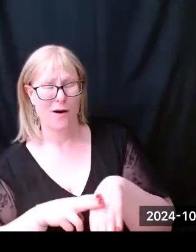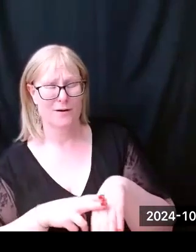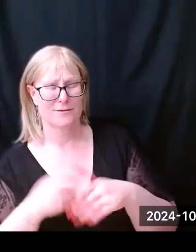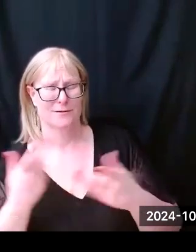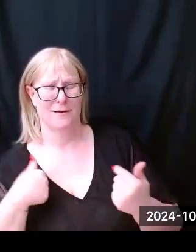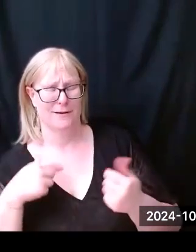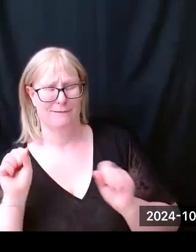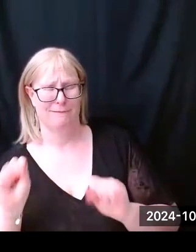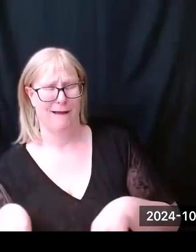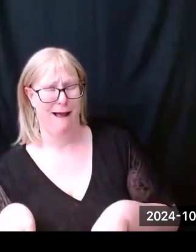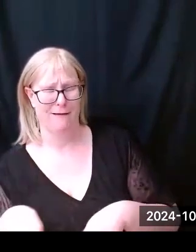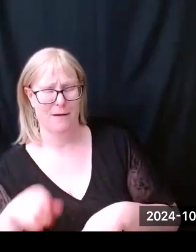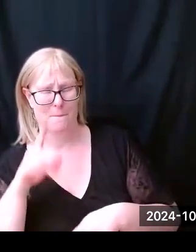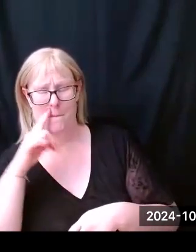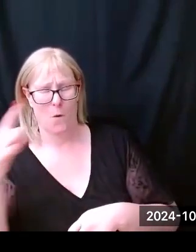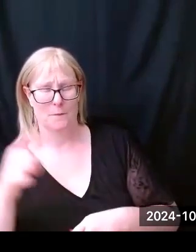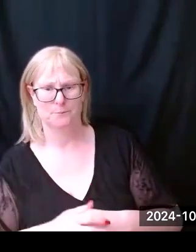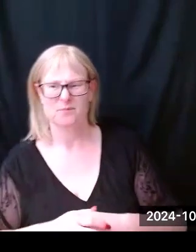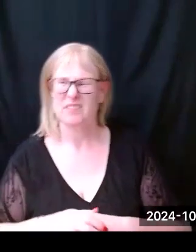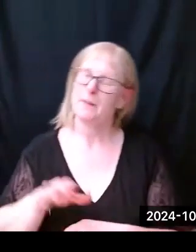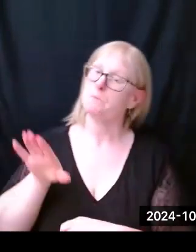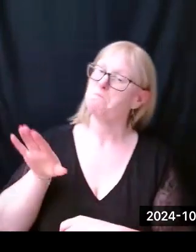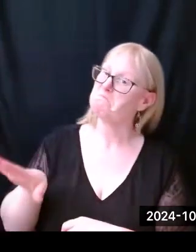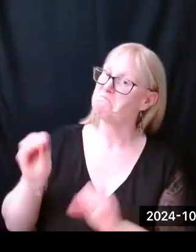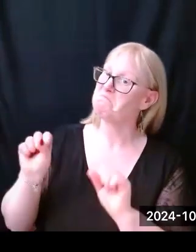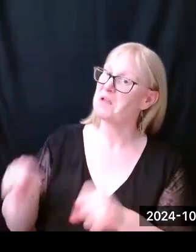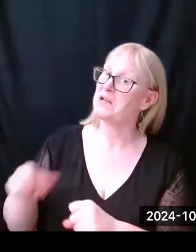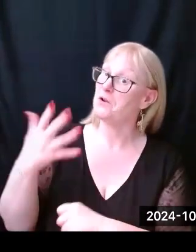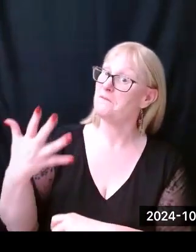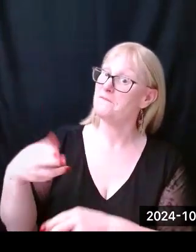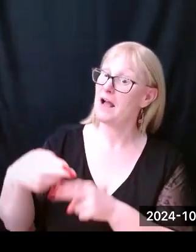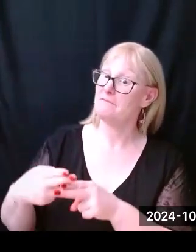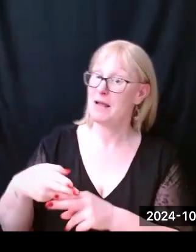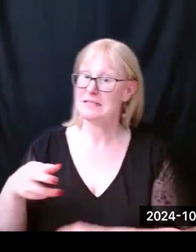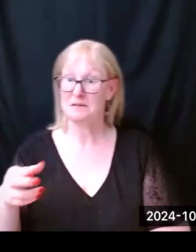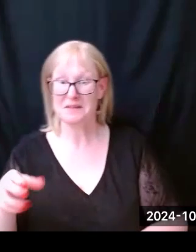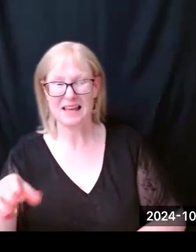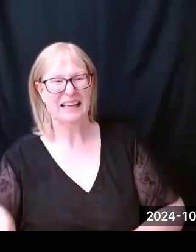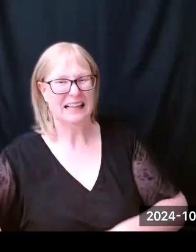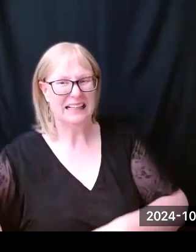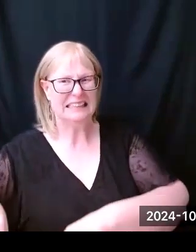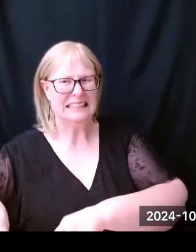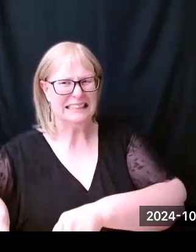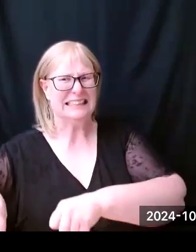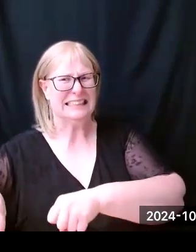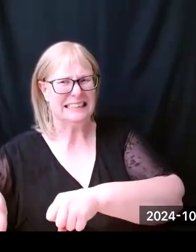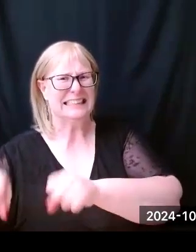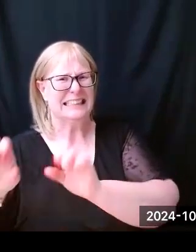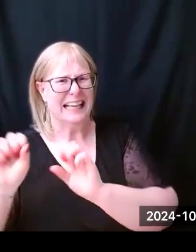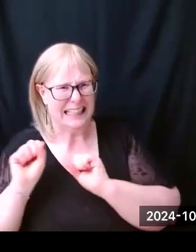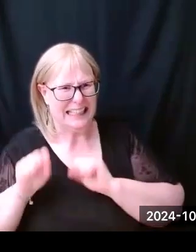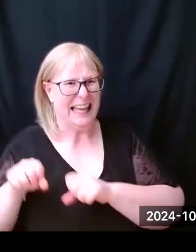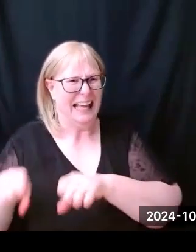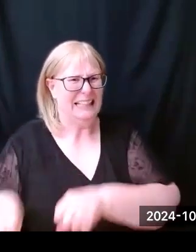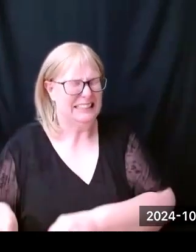But if they're like, hmm, let's see, can you lift five pounds? And they're like, yeah, this is a little hard. But you're like, hey, buddy, you just